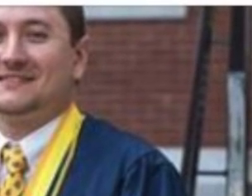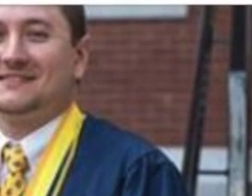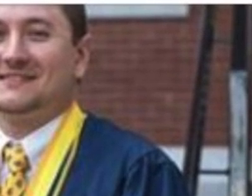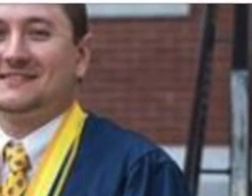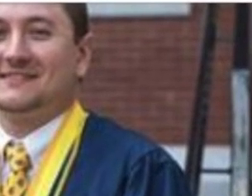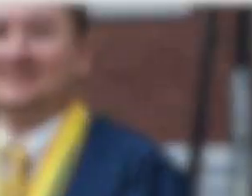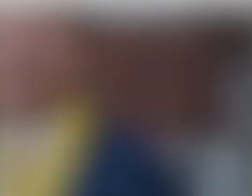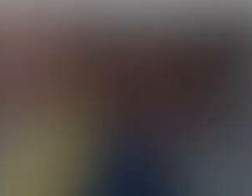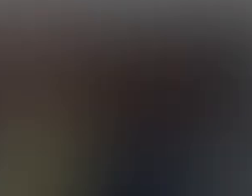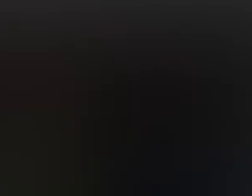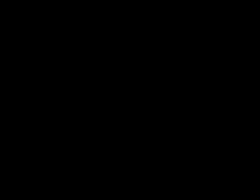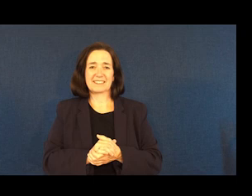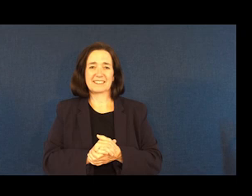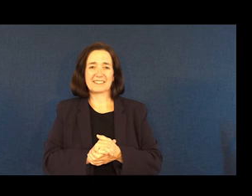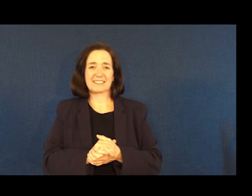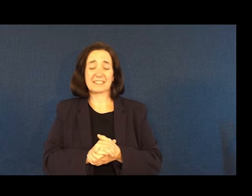Congratulations, graduates of 2020.